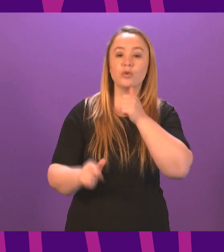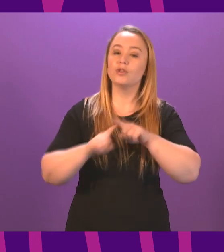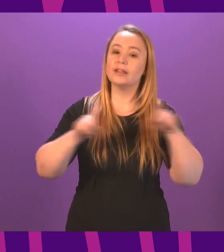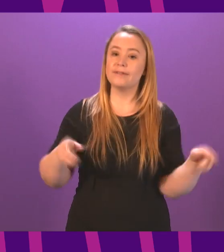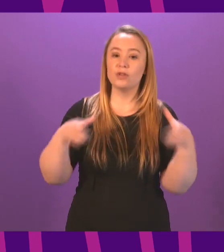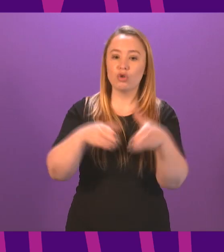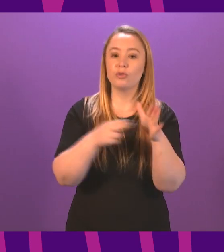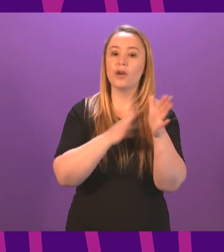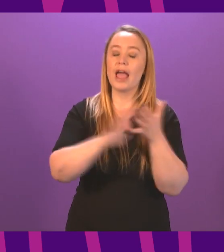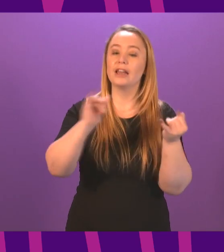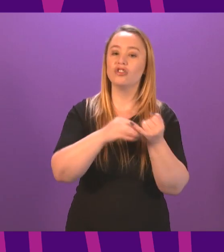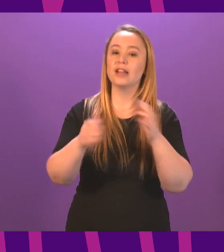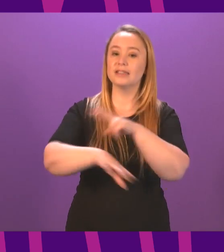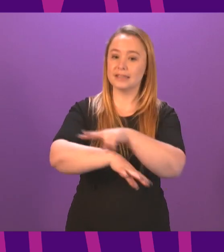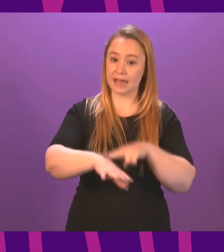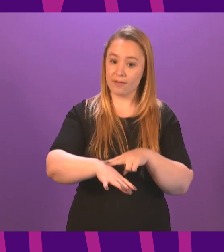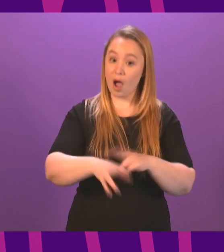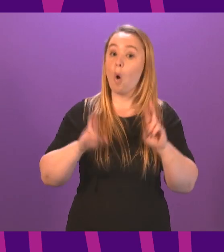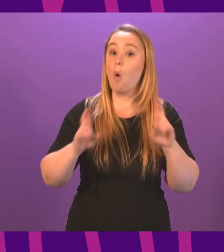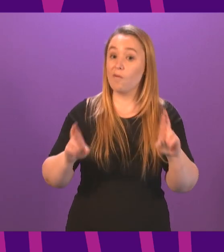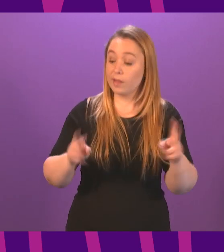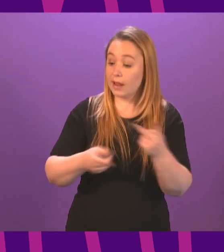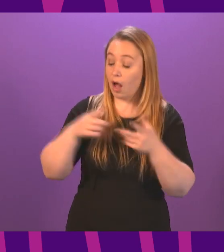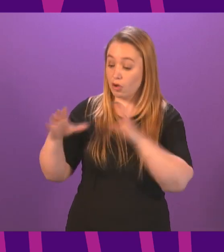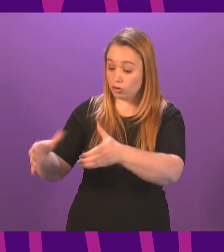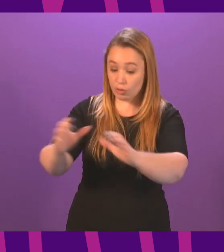that we can do that for other groups in the population such as those who work in our schools,